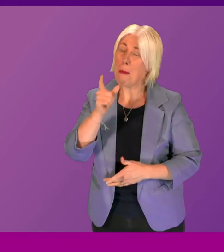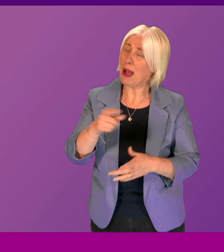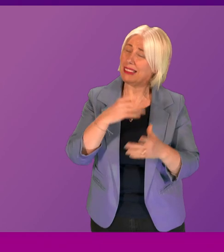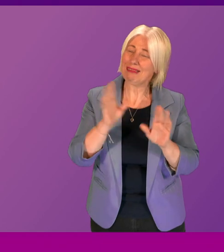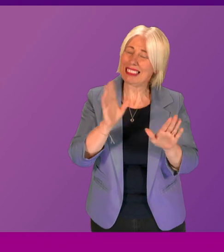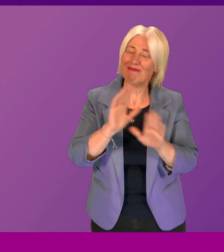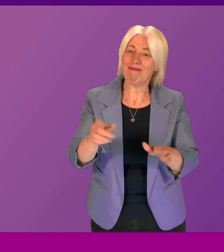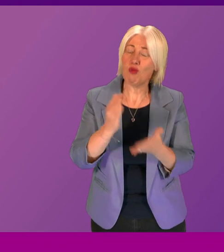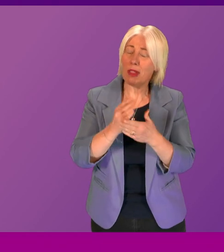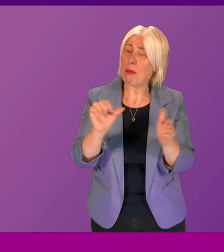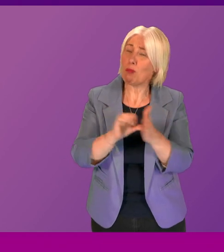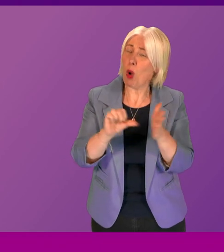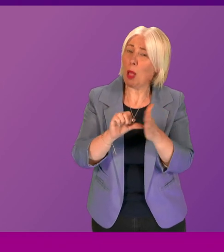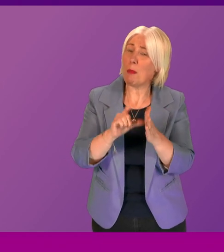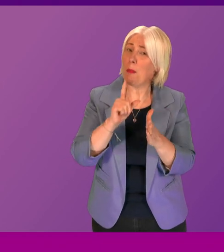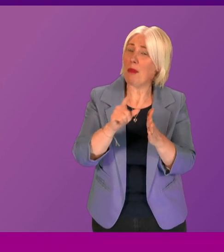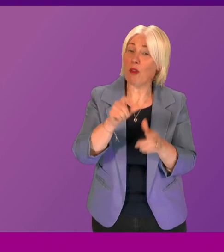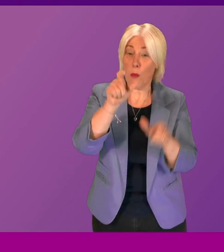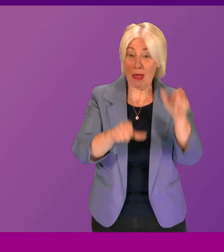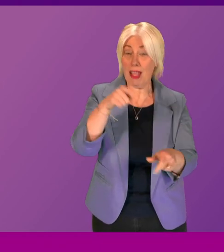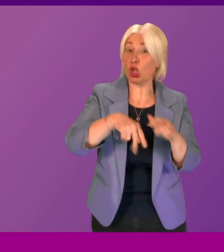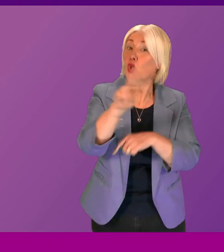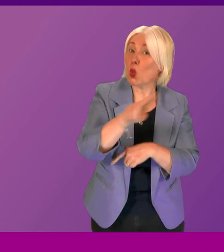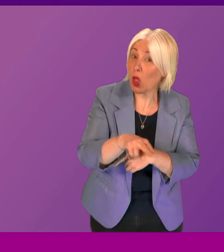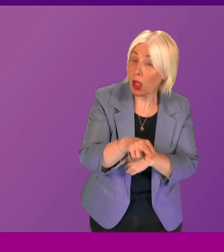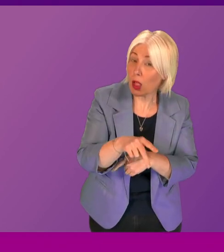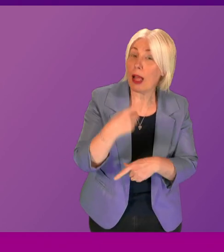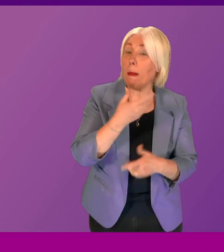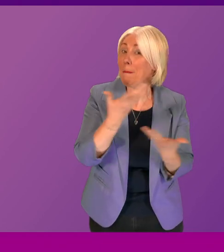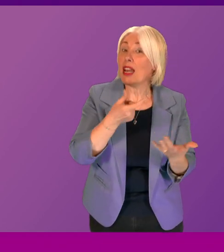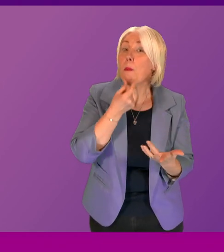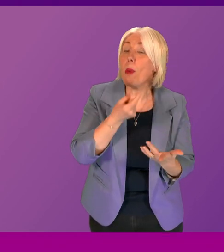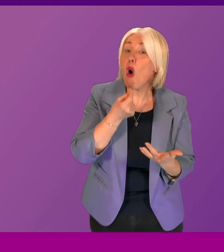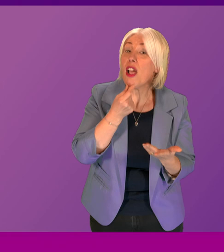was a particular problem for school pupils and that, for many boys, sharing nude images